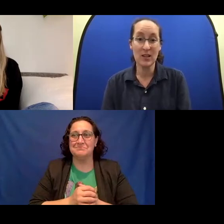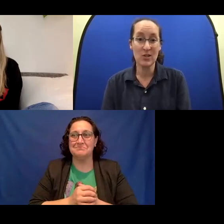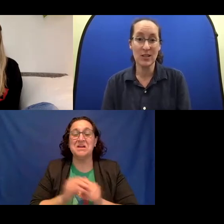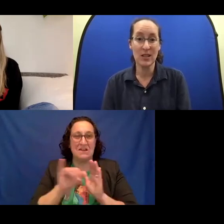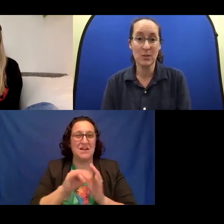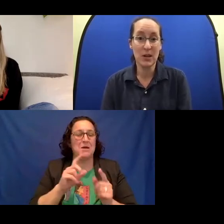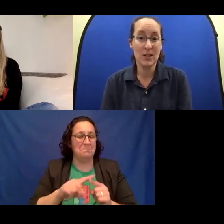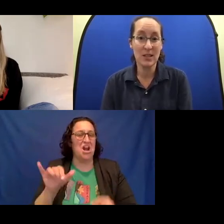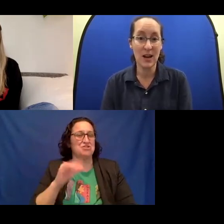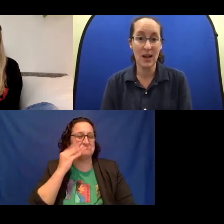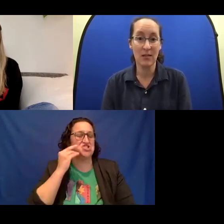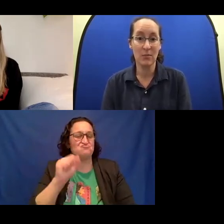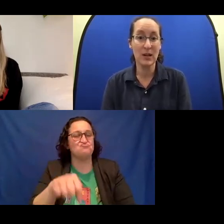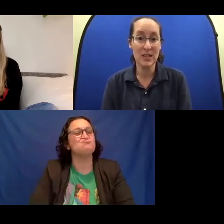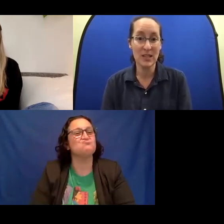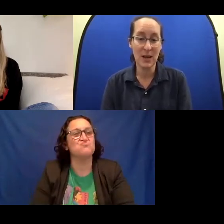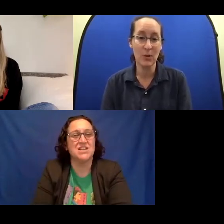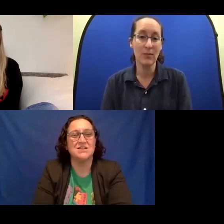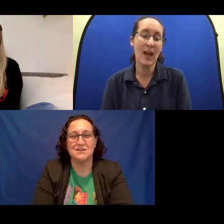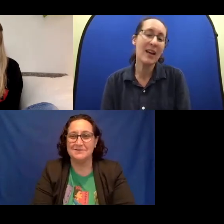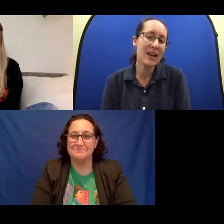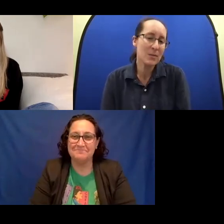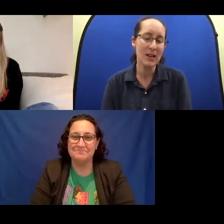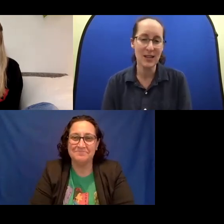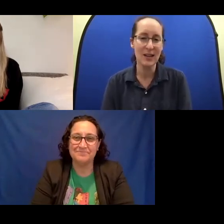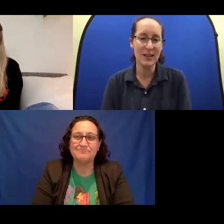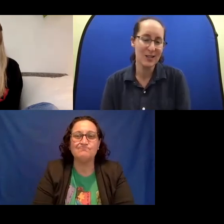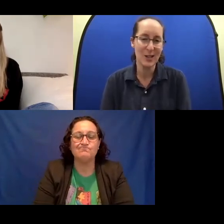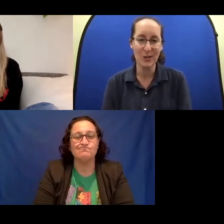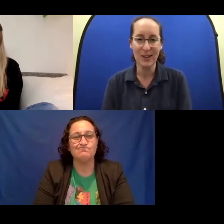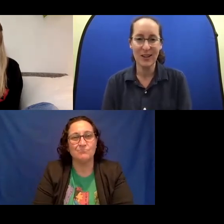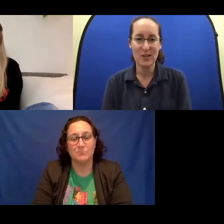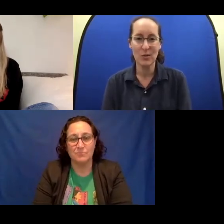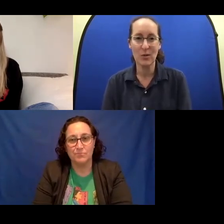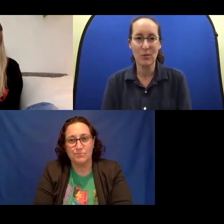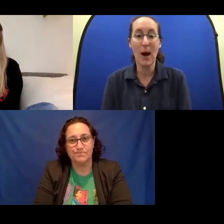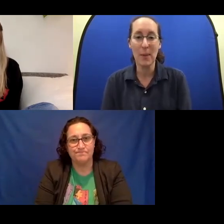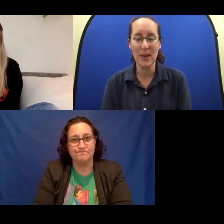just the experience that I bring to the table, and yes my identities do pop up in there.